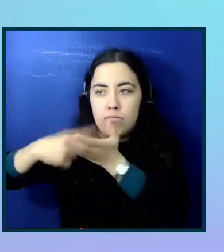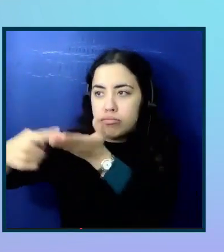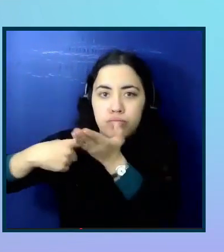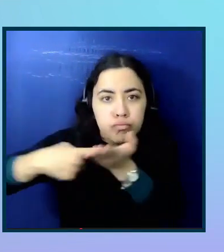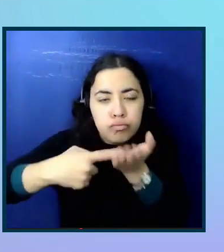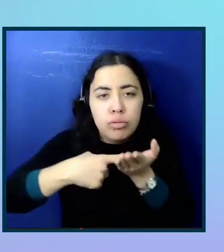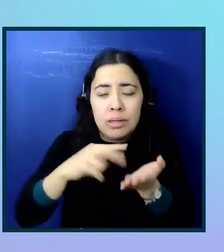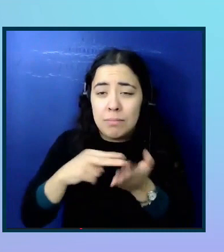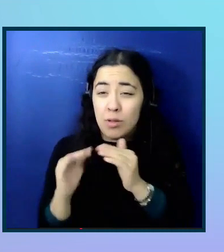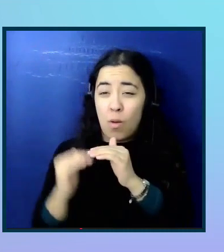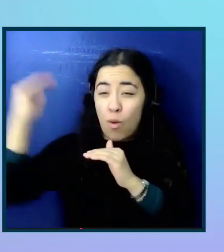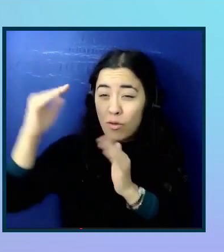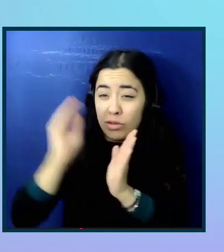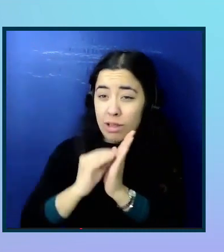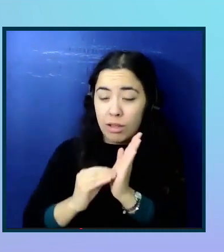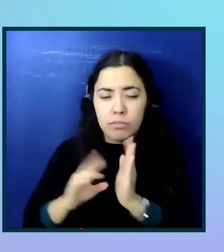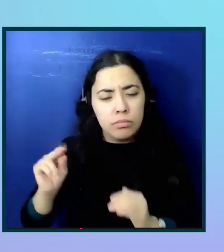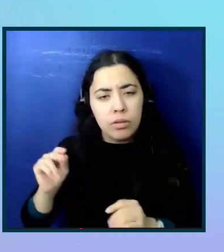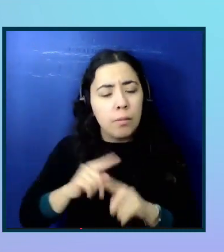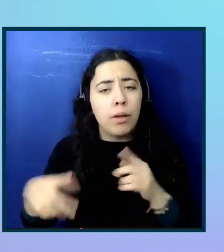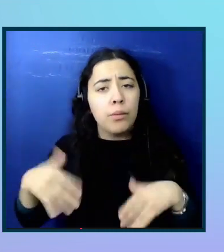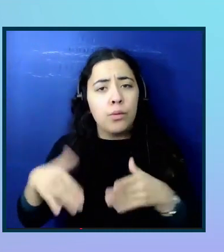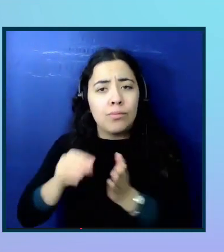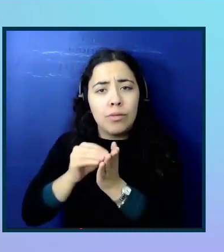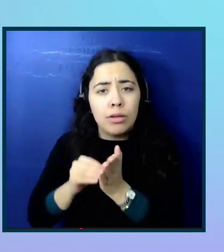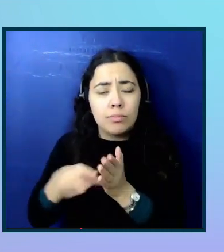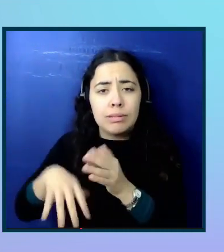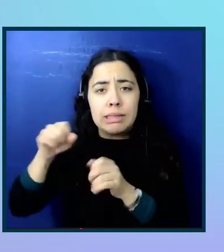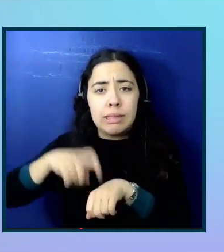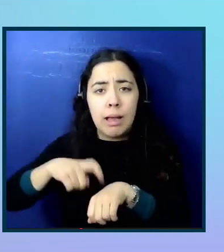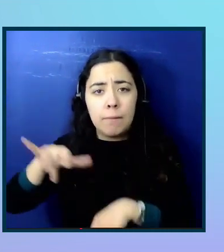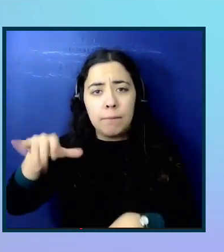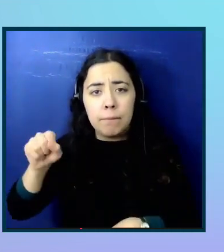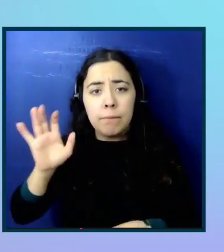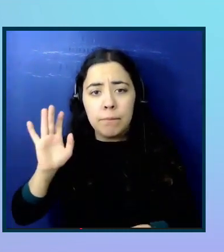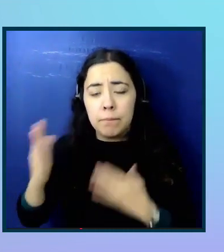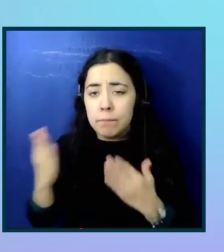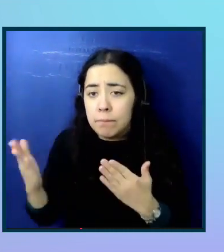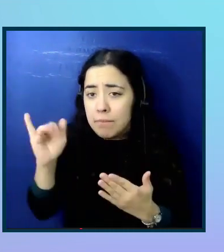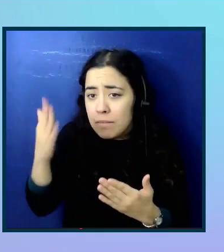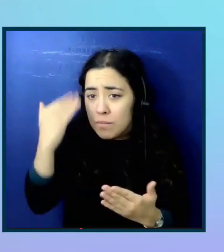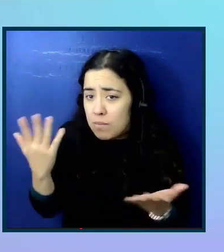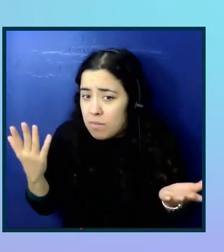but I think it takes a lot of time to document things. So I would say, this is why maybe this matrix